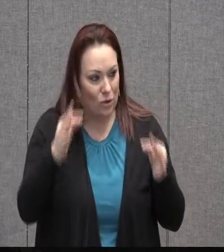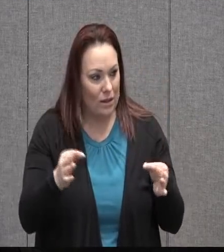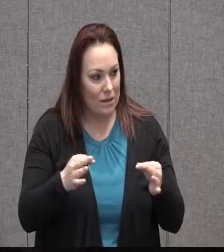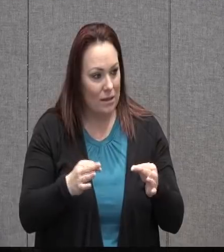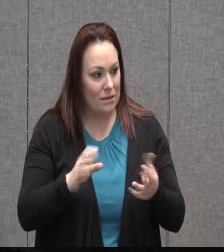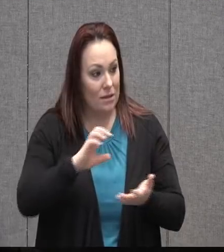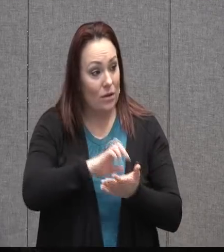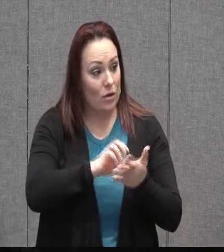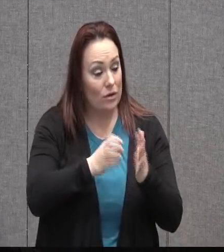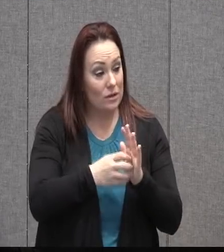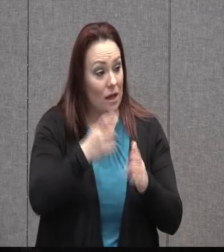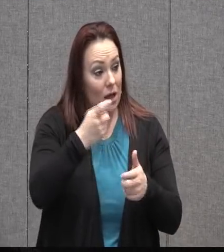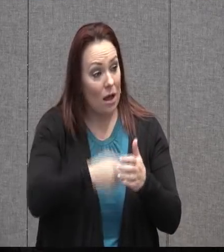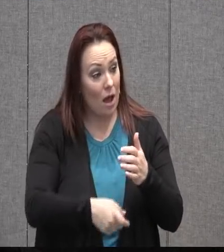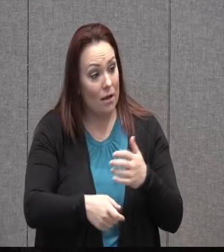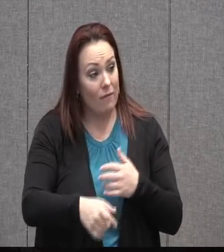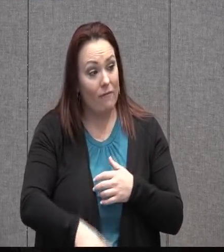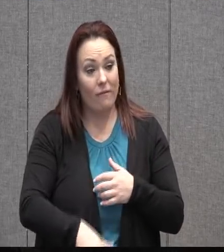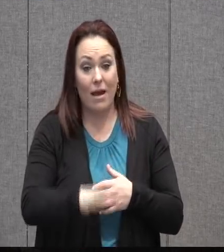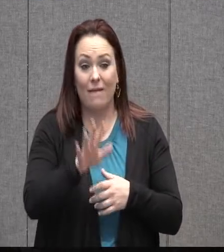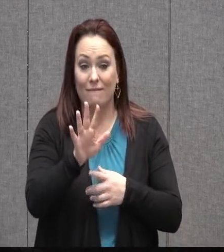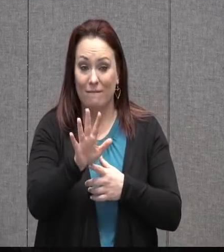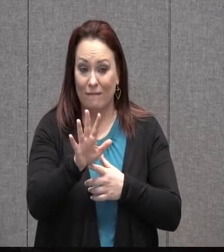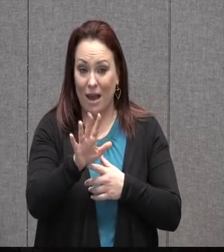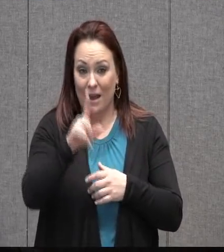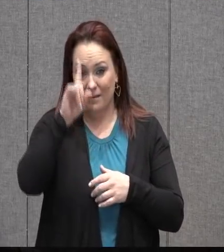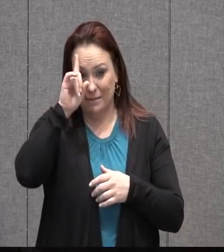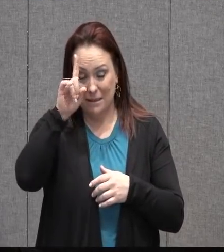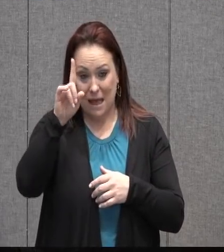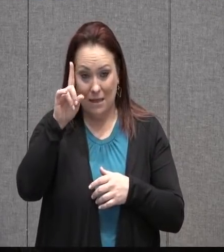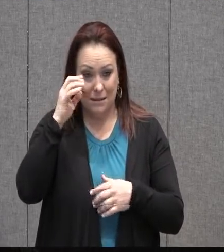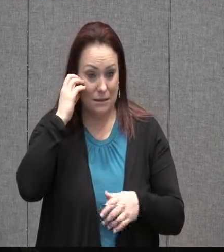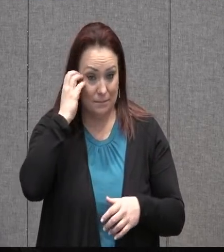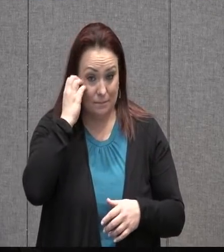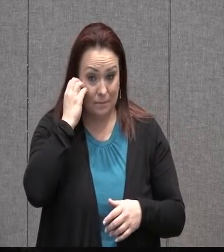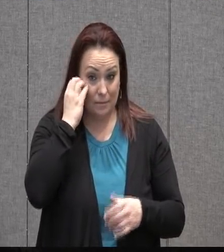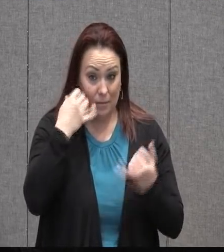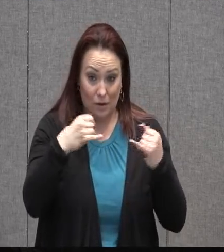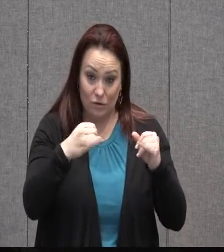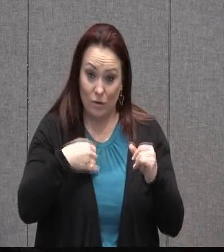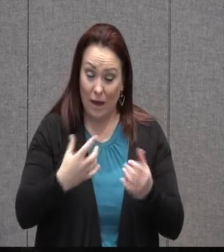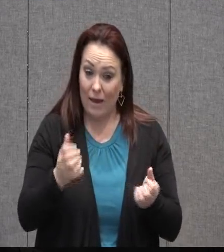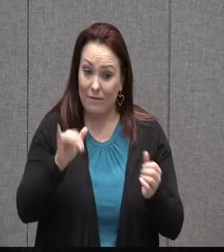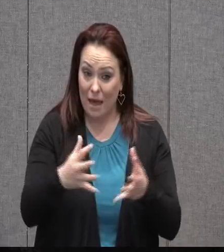The cookies cost five cents. Do you still have that much money?